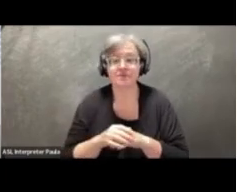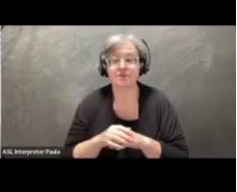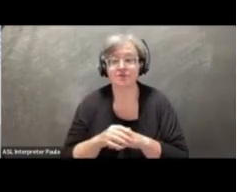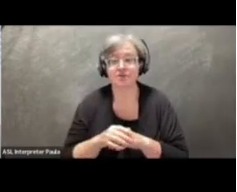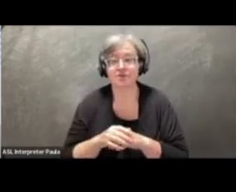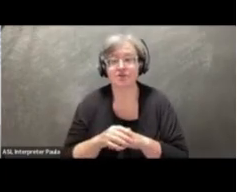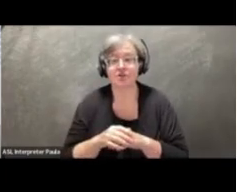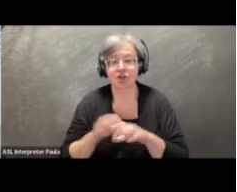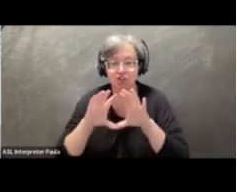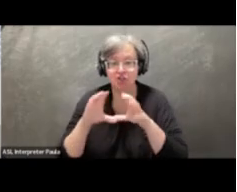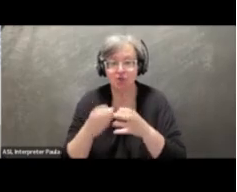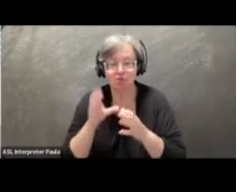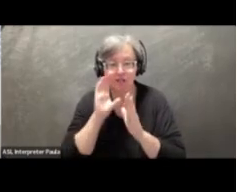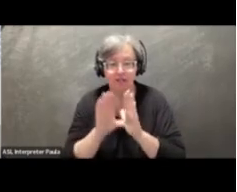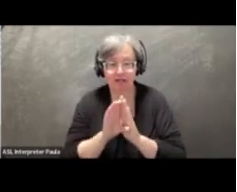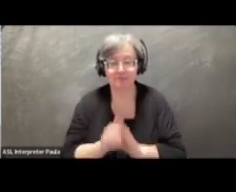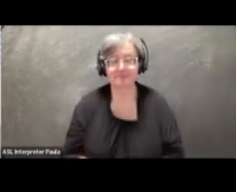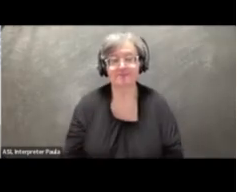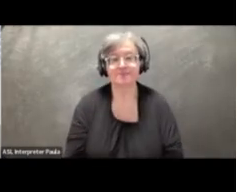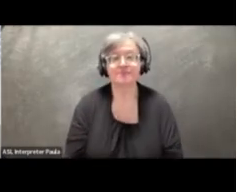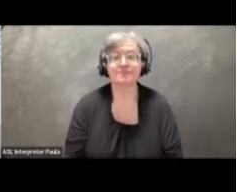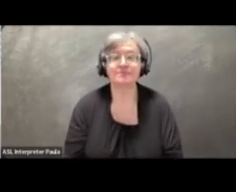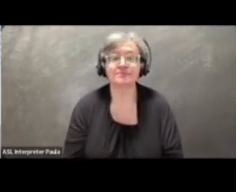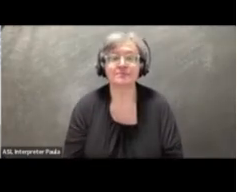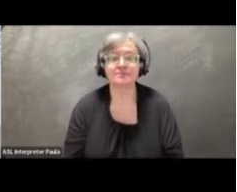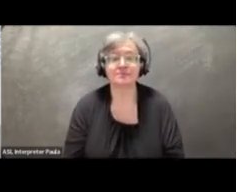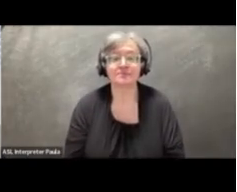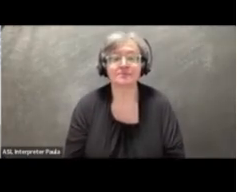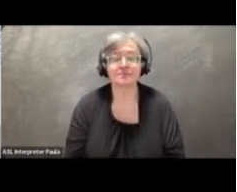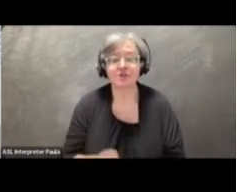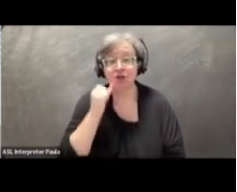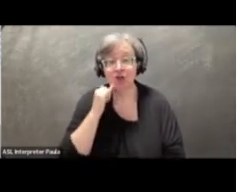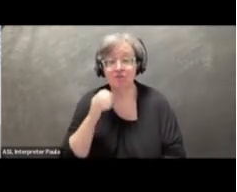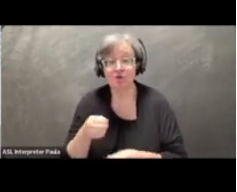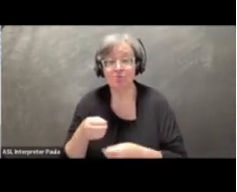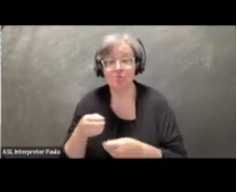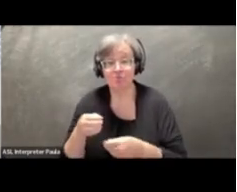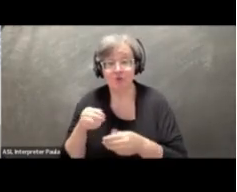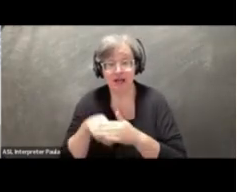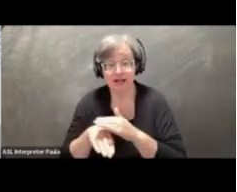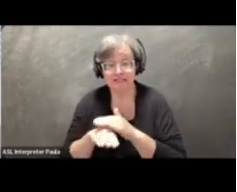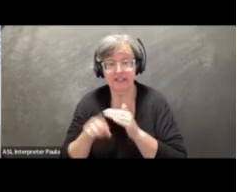world icon if you are accessing the Spanish channel. Once you are in there, you'll want to go